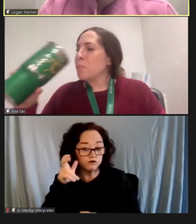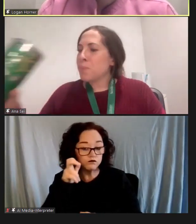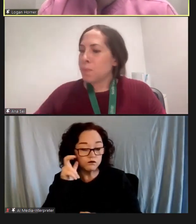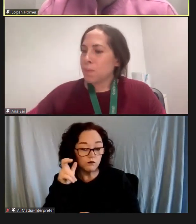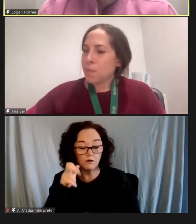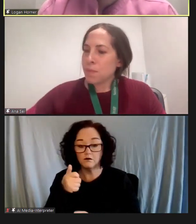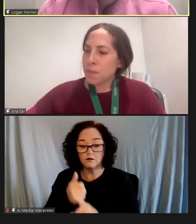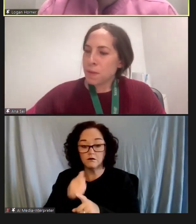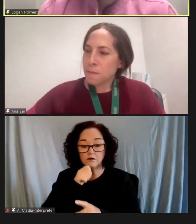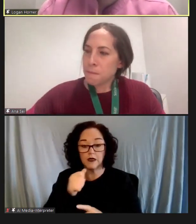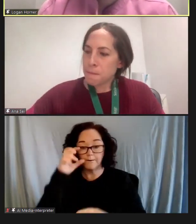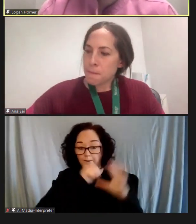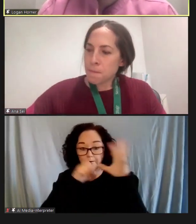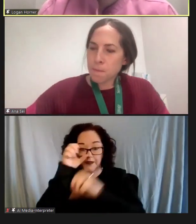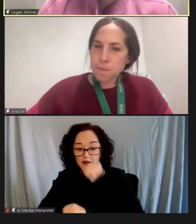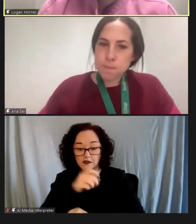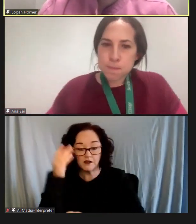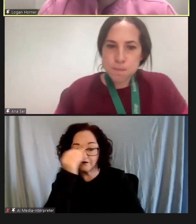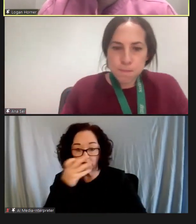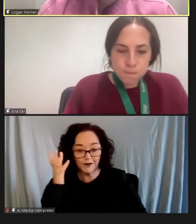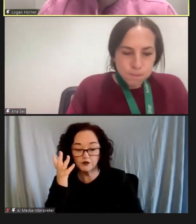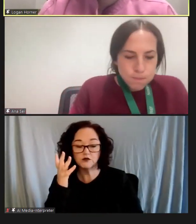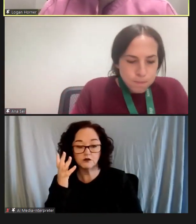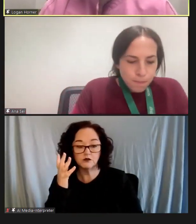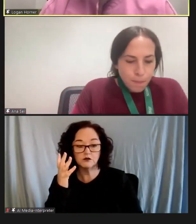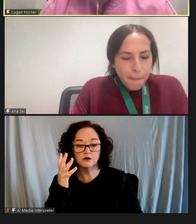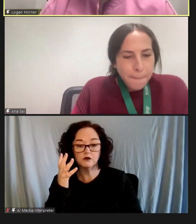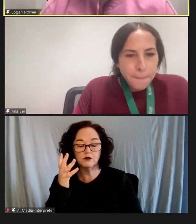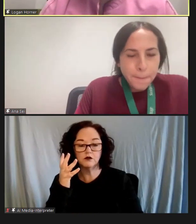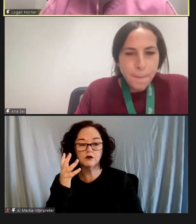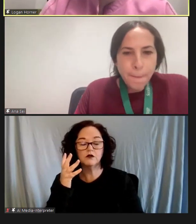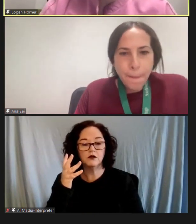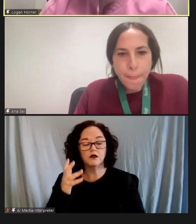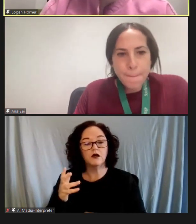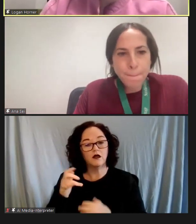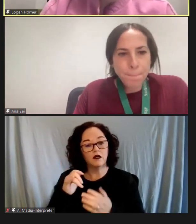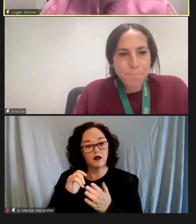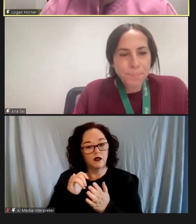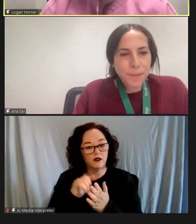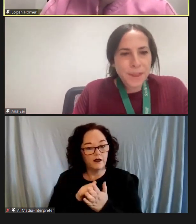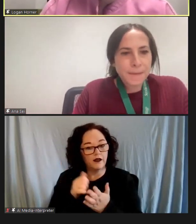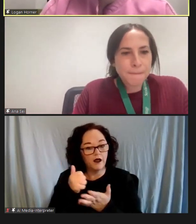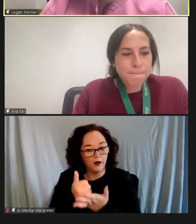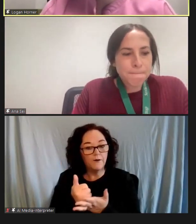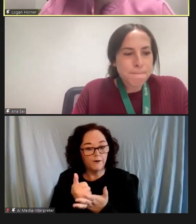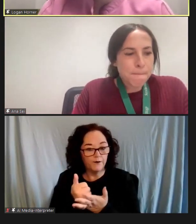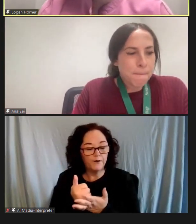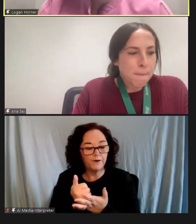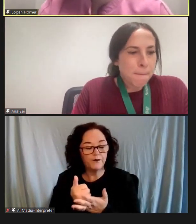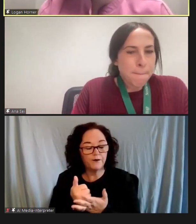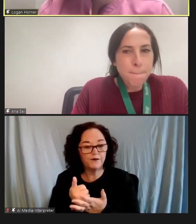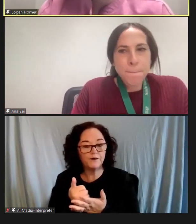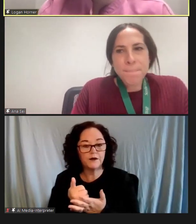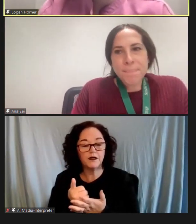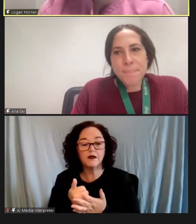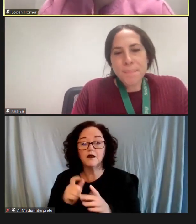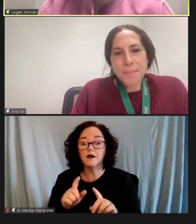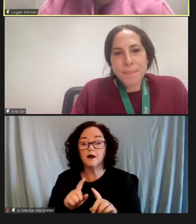that it's a way to kind of help capitalize on that fact but not